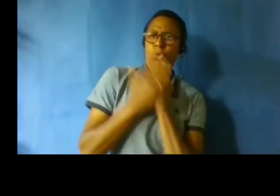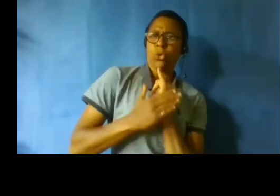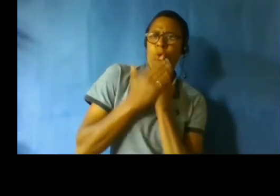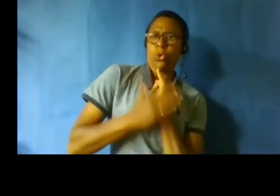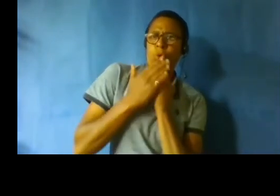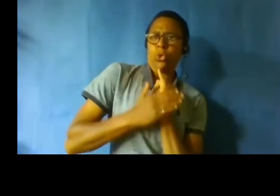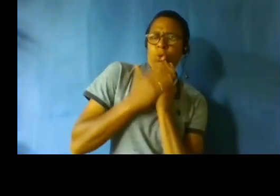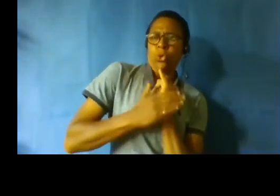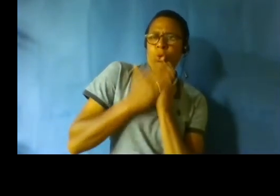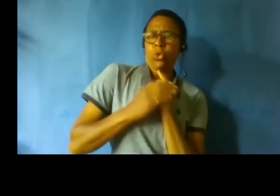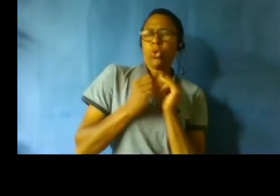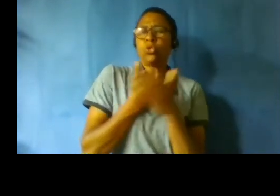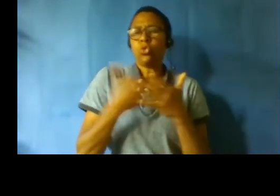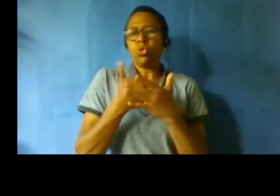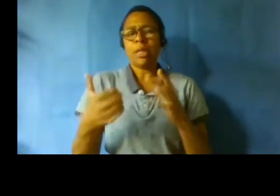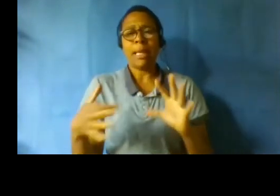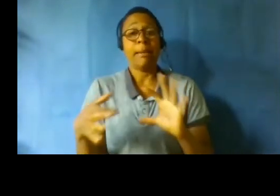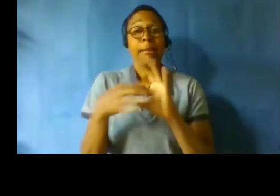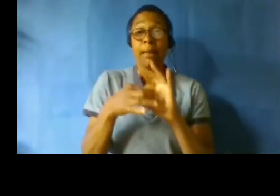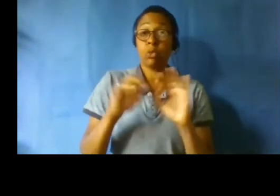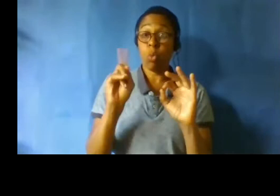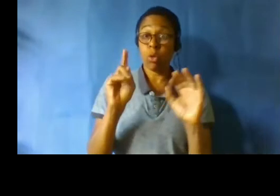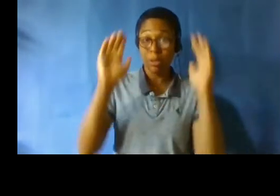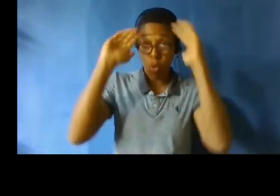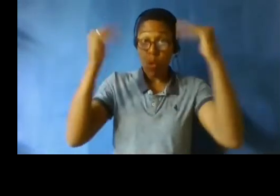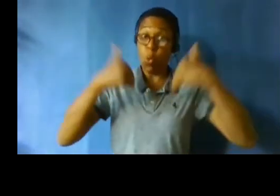American Psychiatric Association describes stimming as stereotyped and